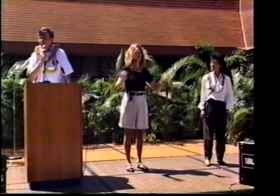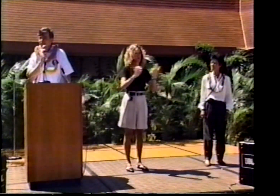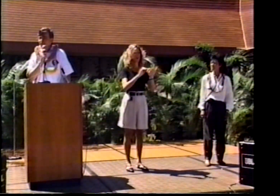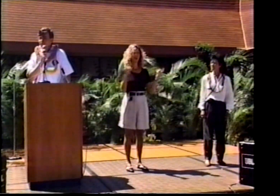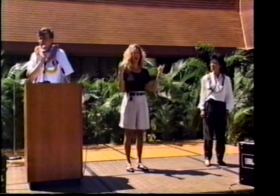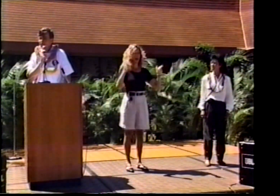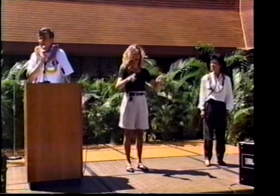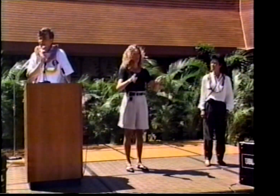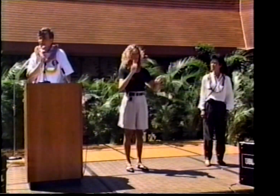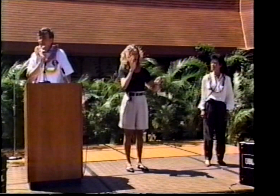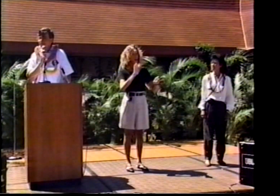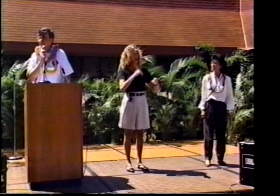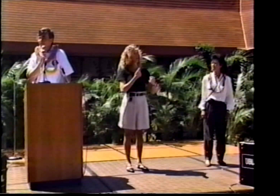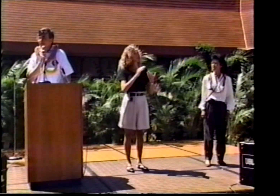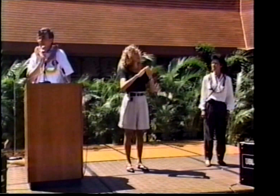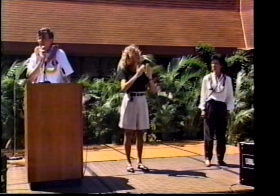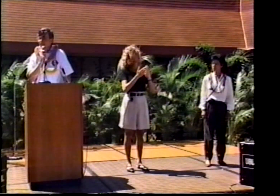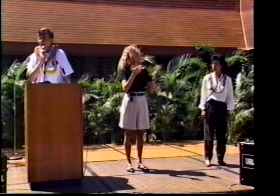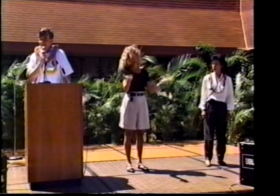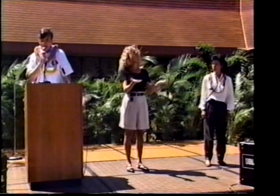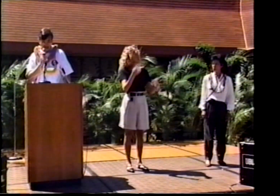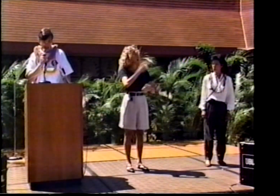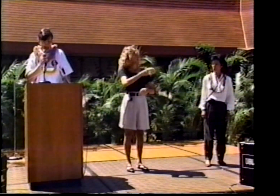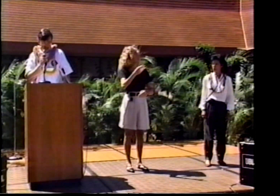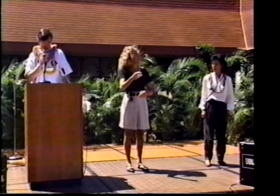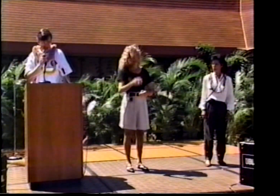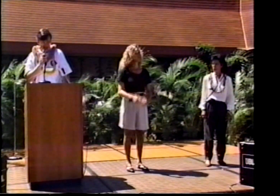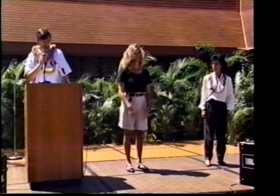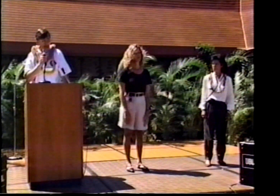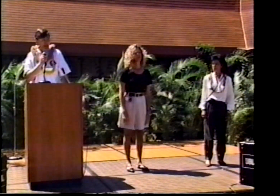in our communication calendar.